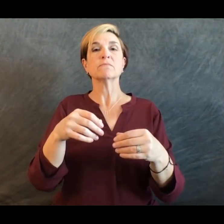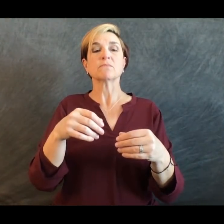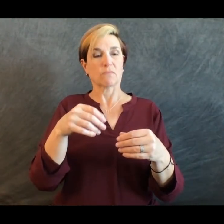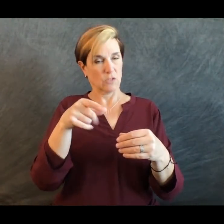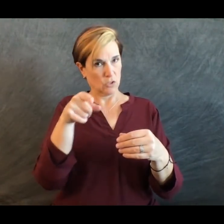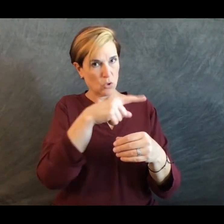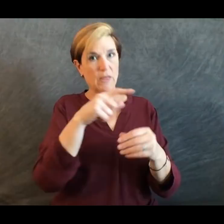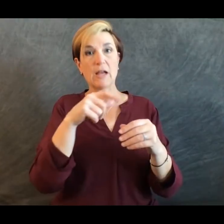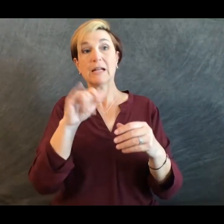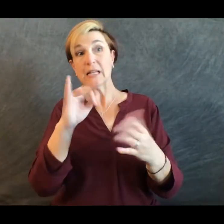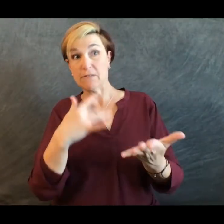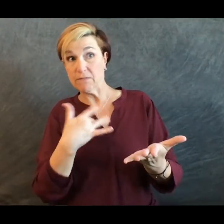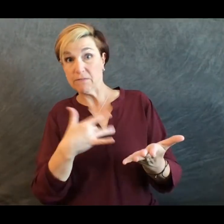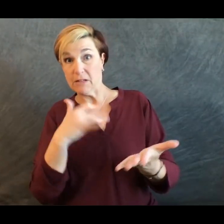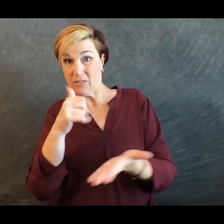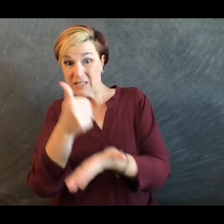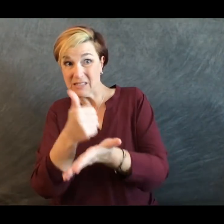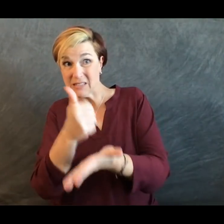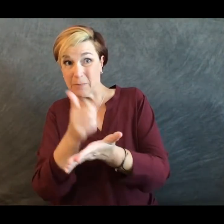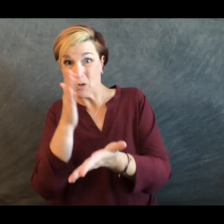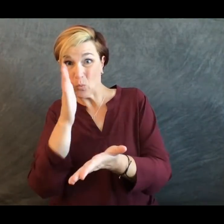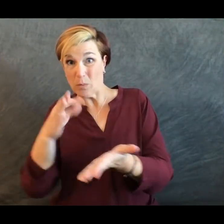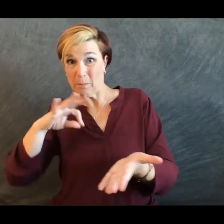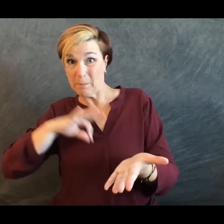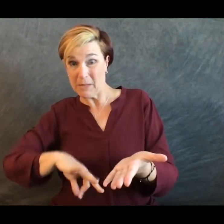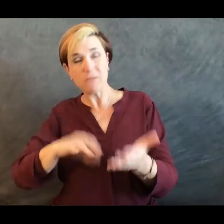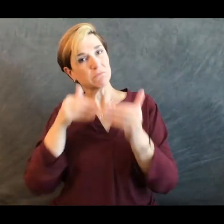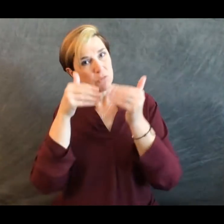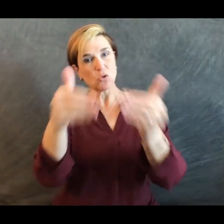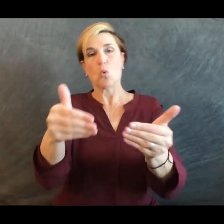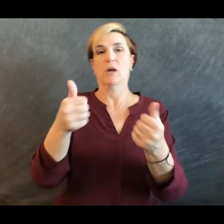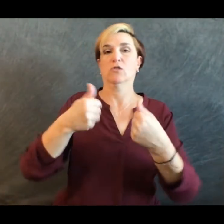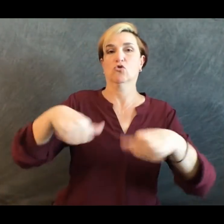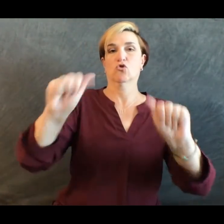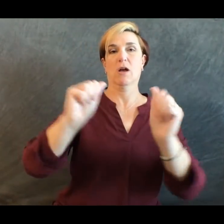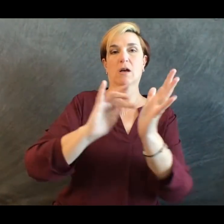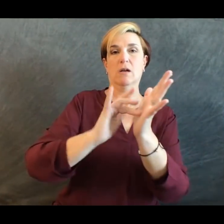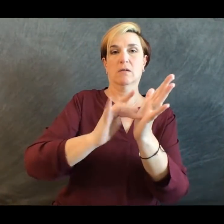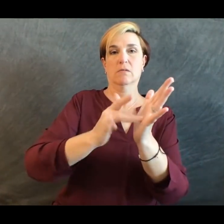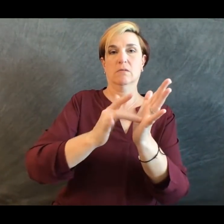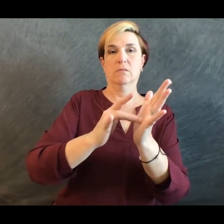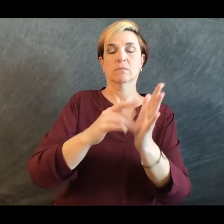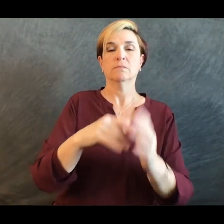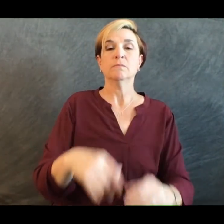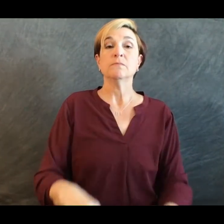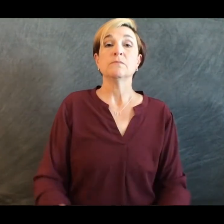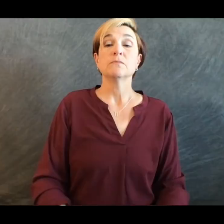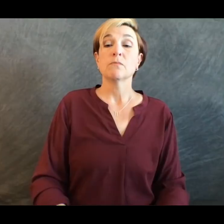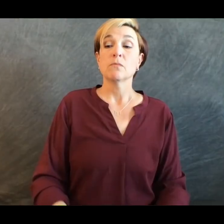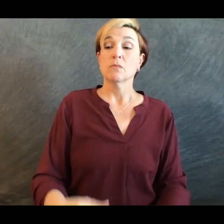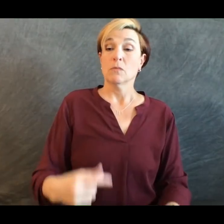and drugs since Monday we've deployed two major shipments of